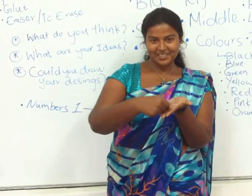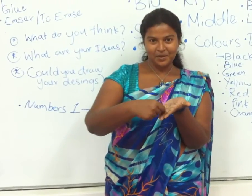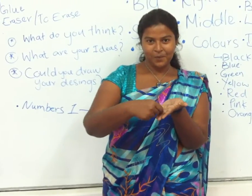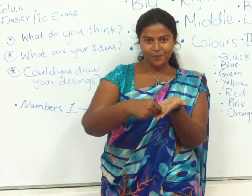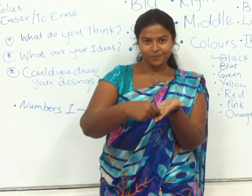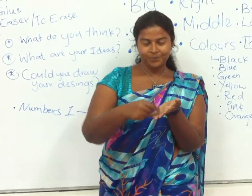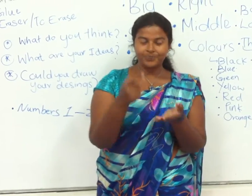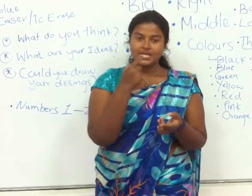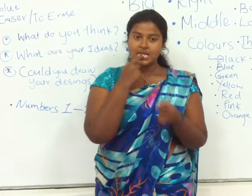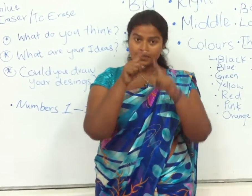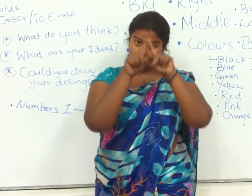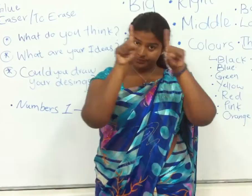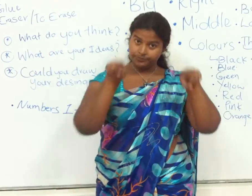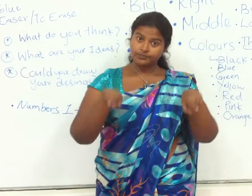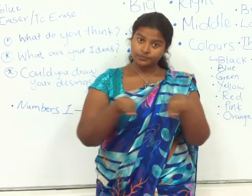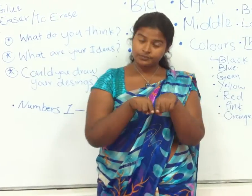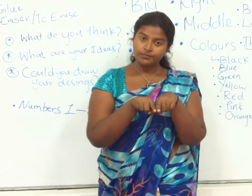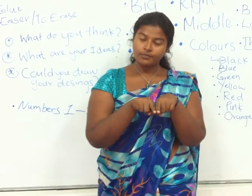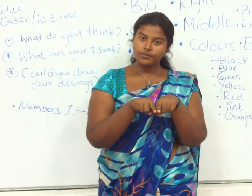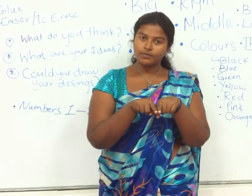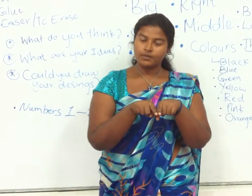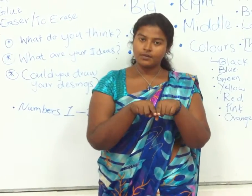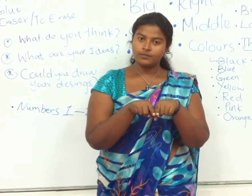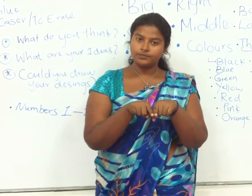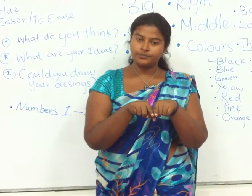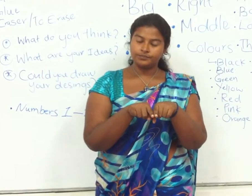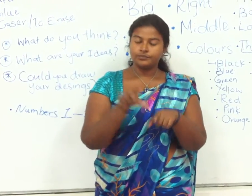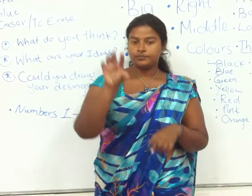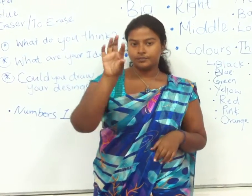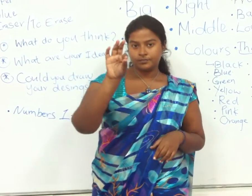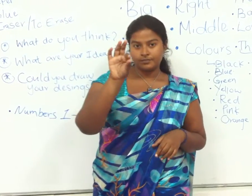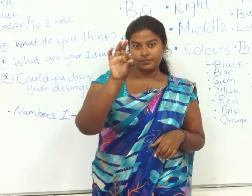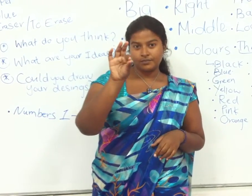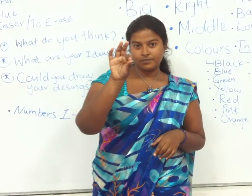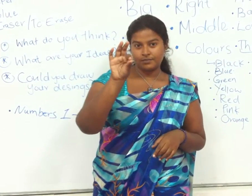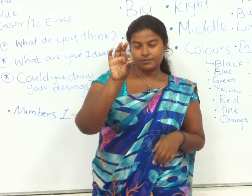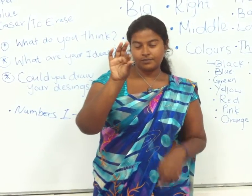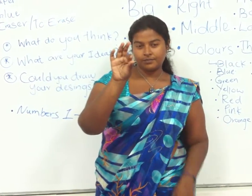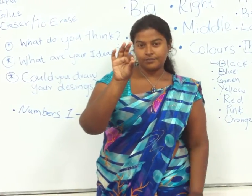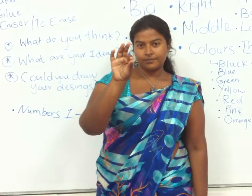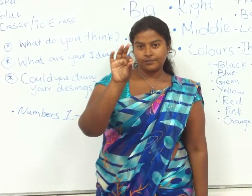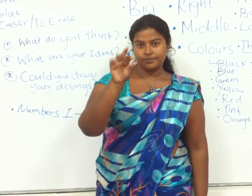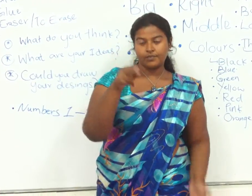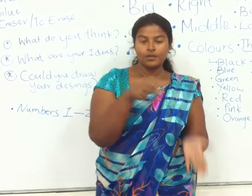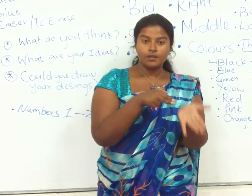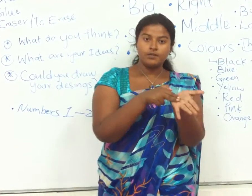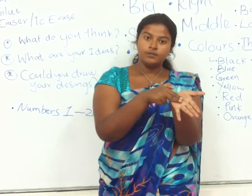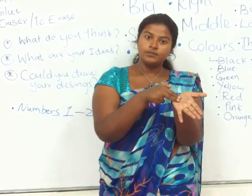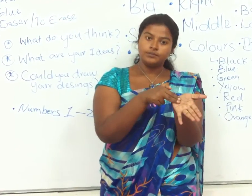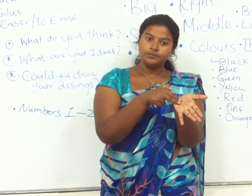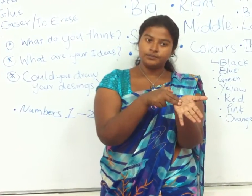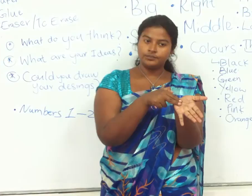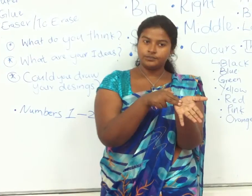Paper Glue Eraser